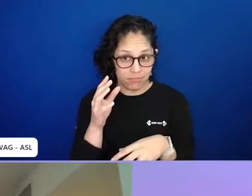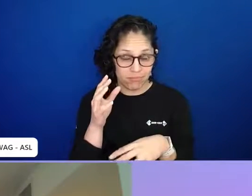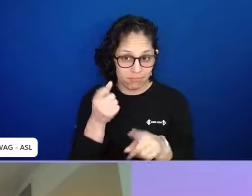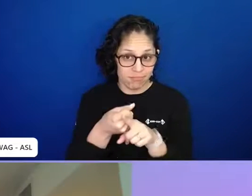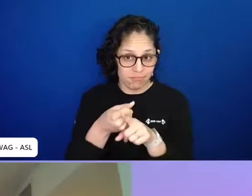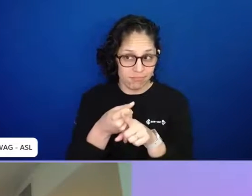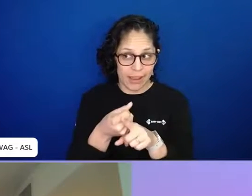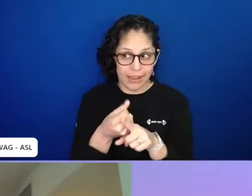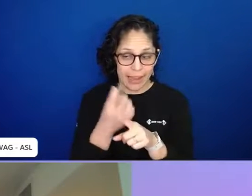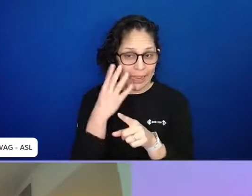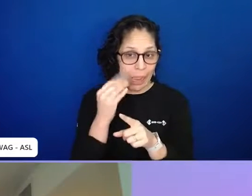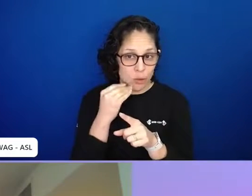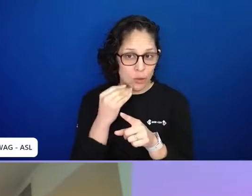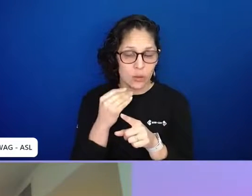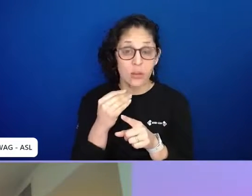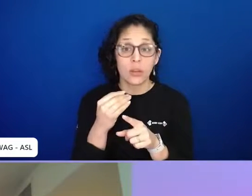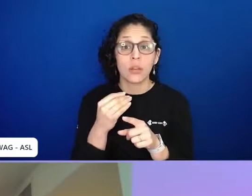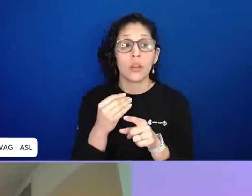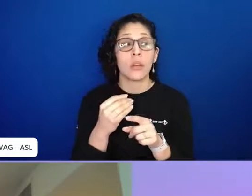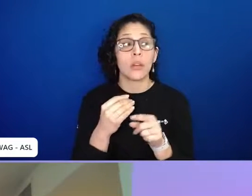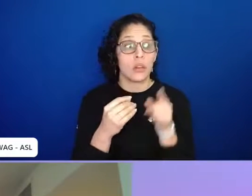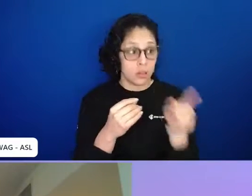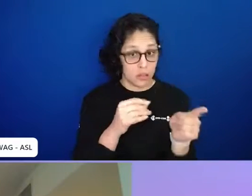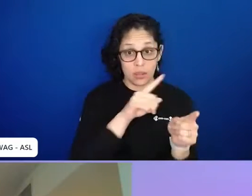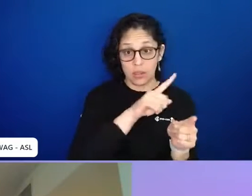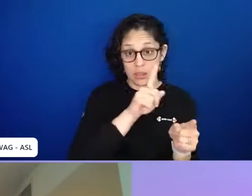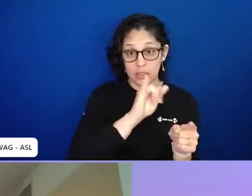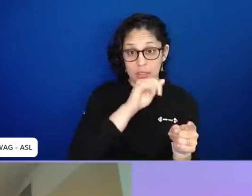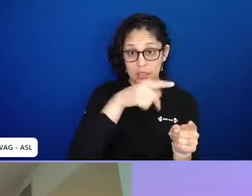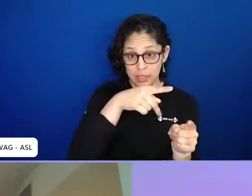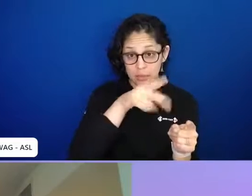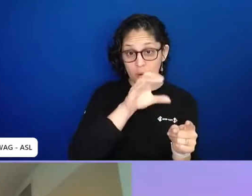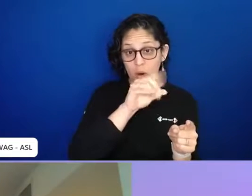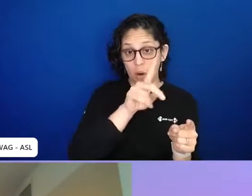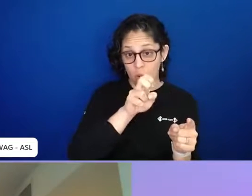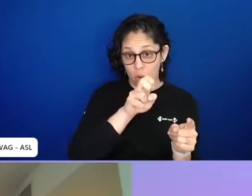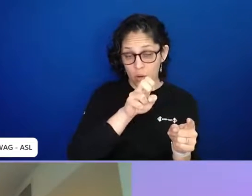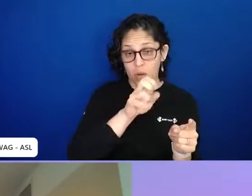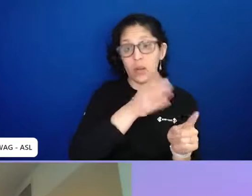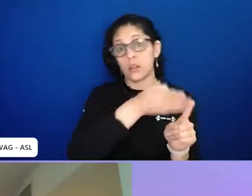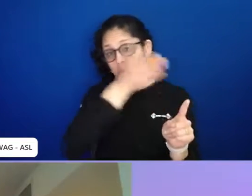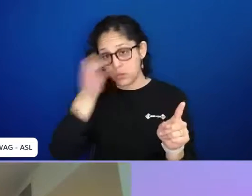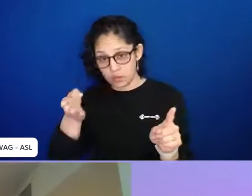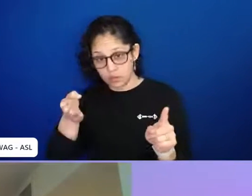general rules. But, what about the form and you're going to see this in your everyday life, that jumps to